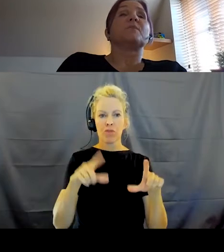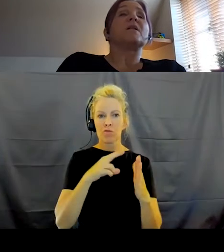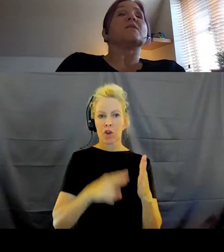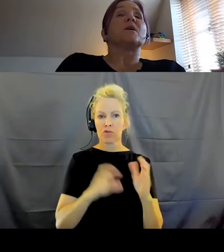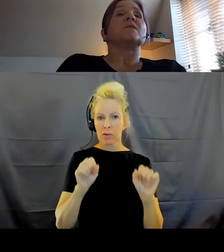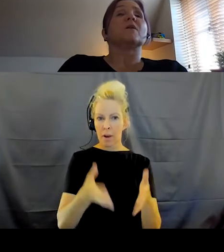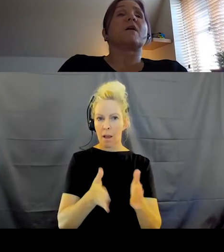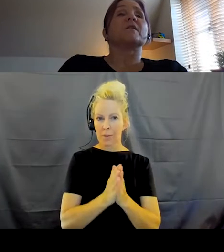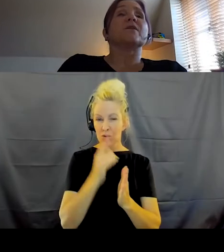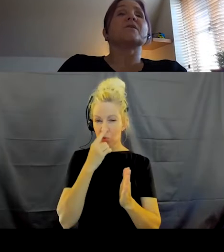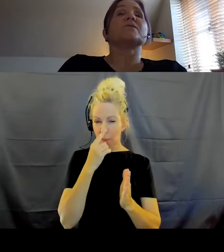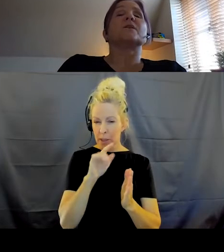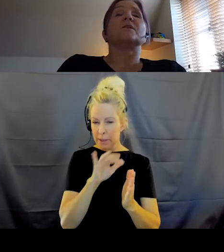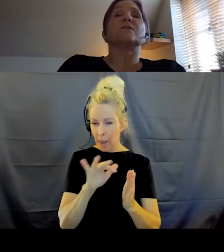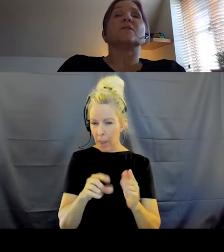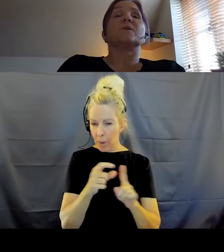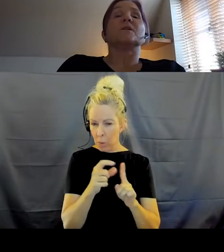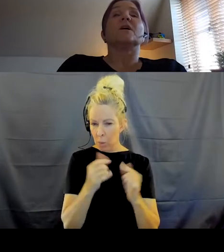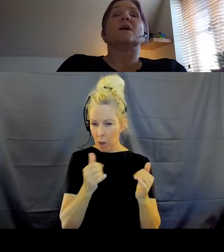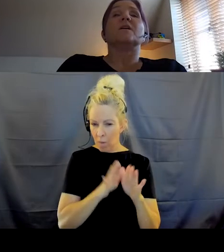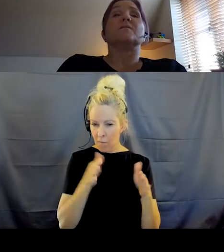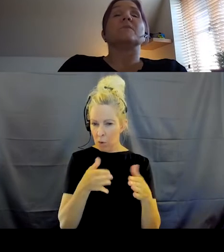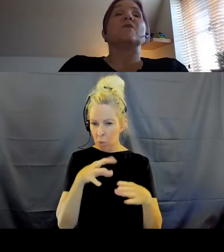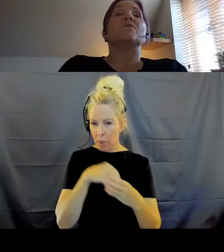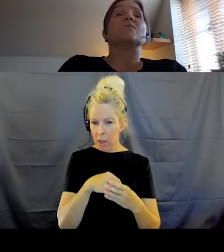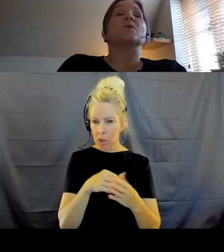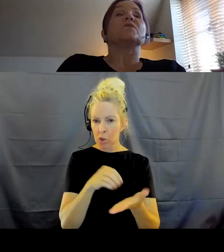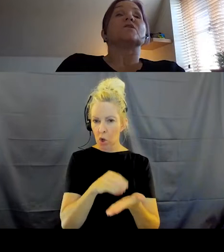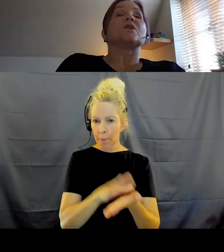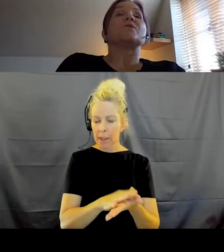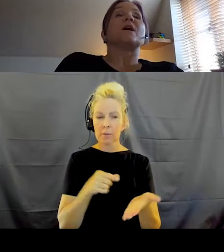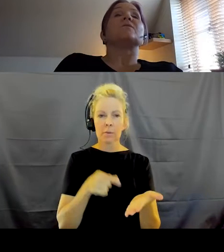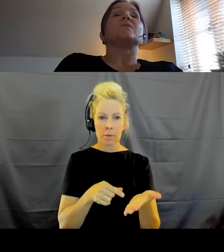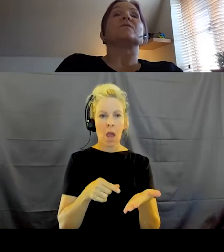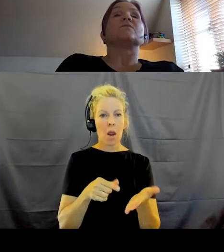spell the word that you are currently focused on in a document, and many of them will slow down the